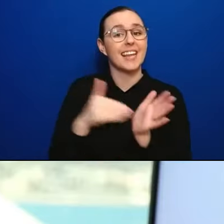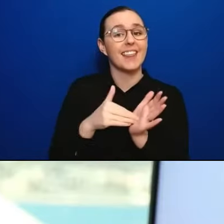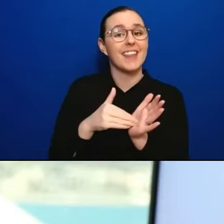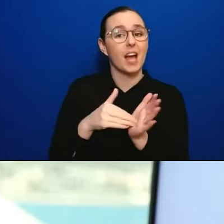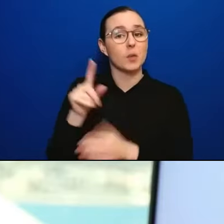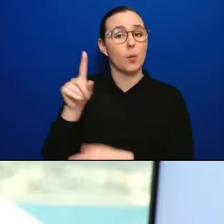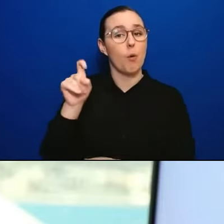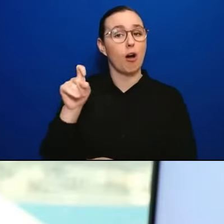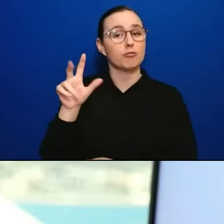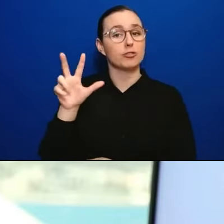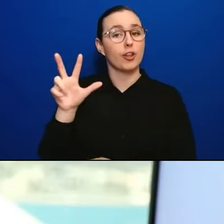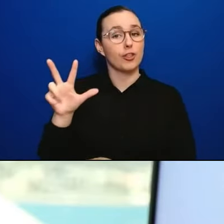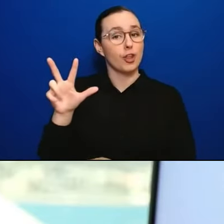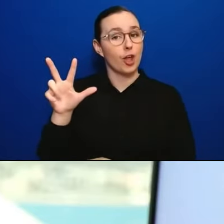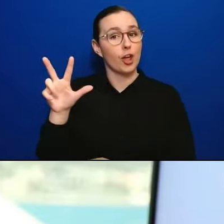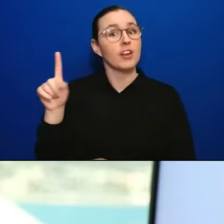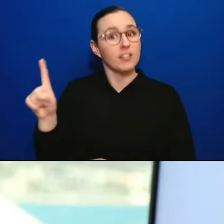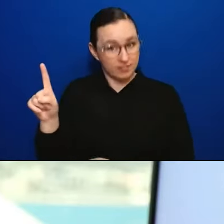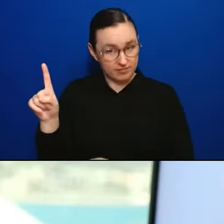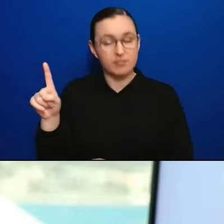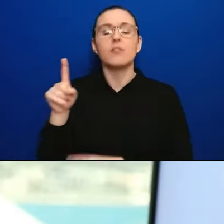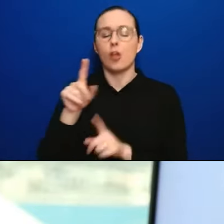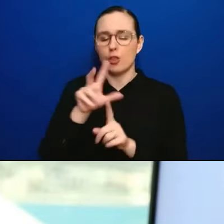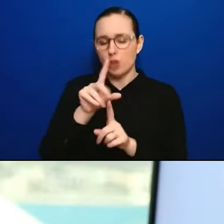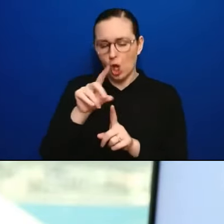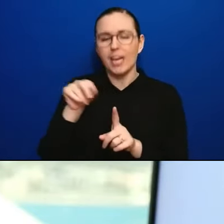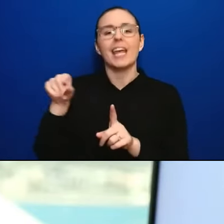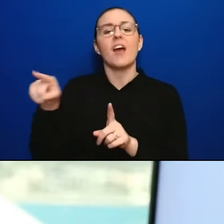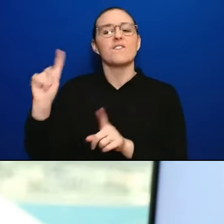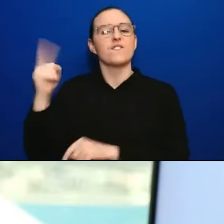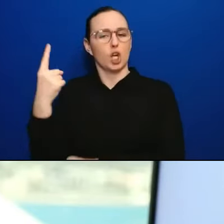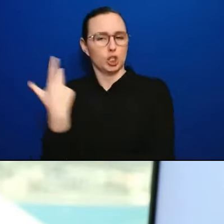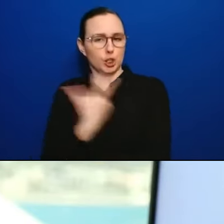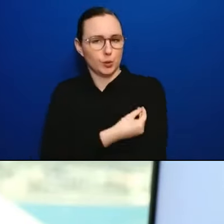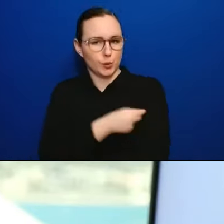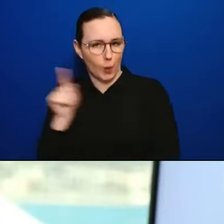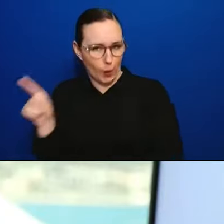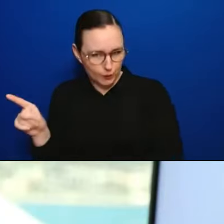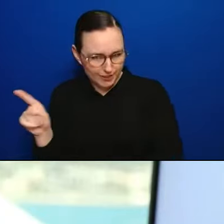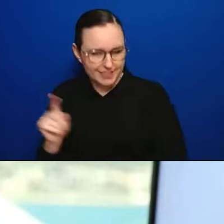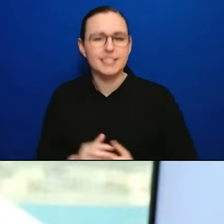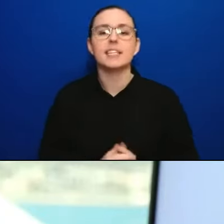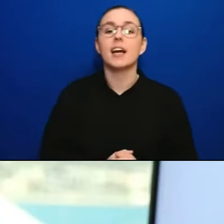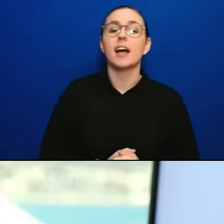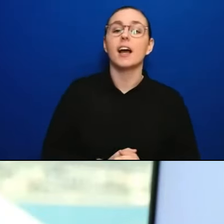as of last night.